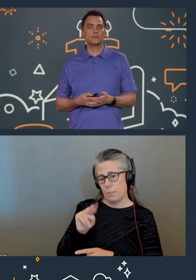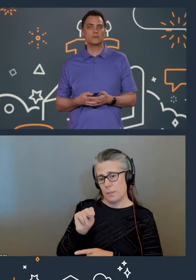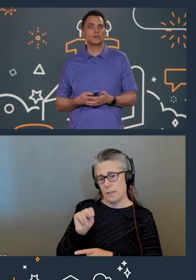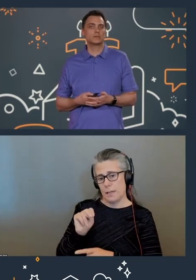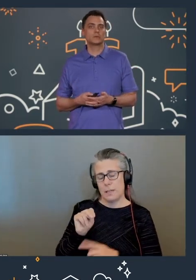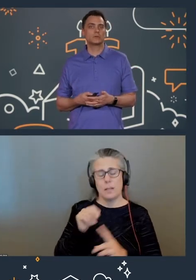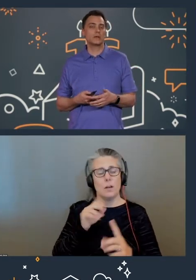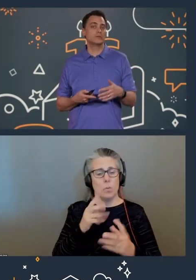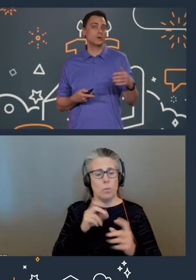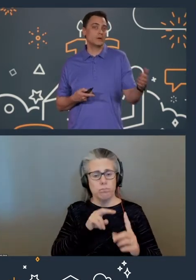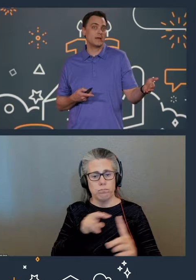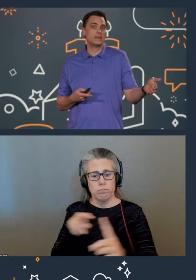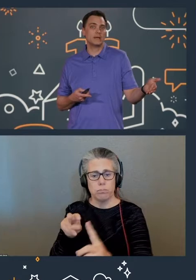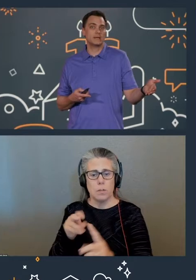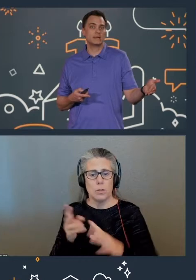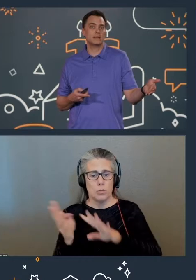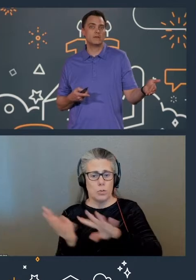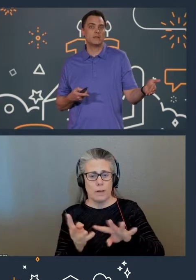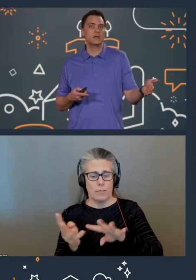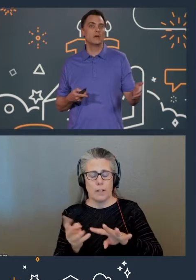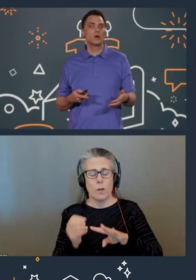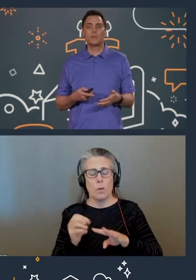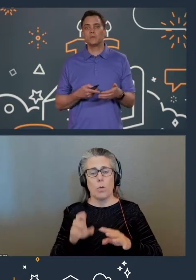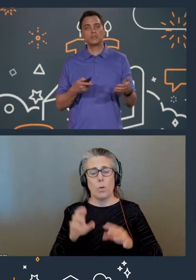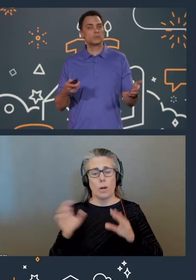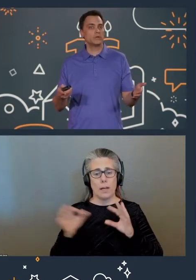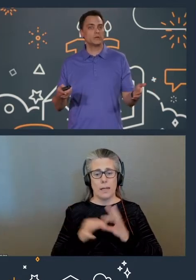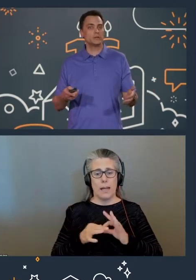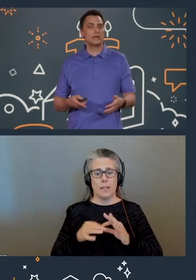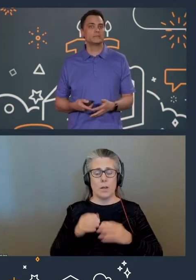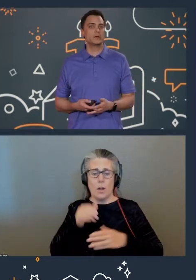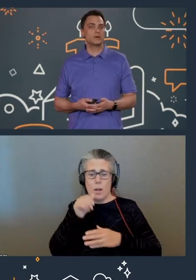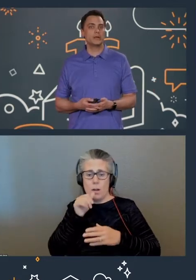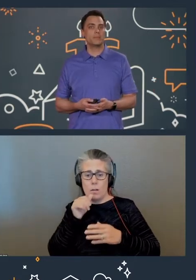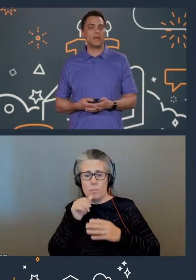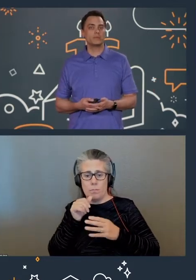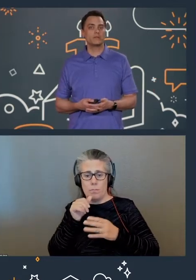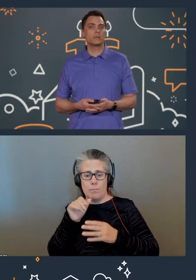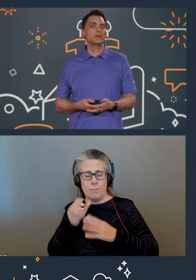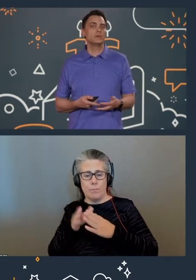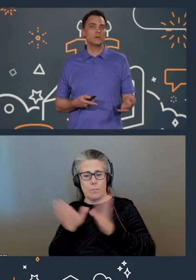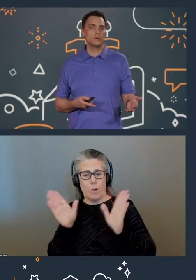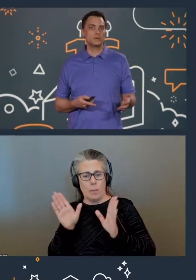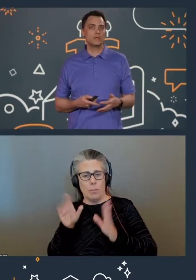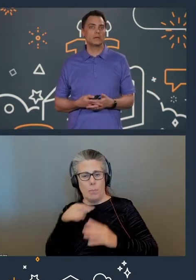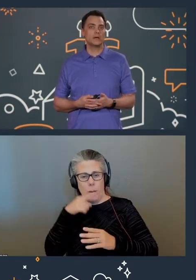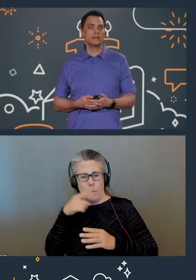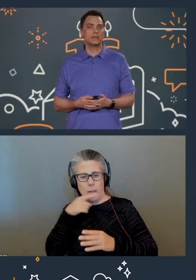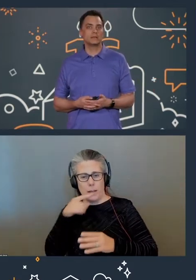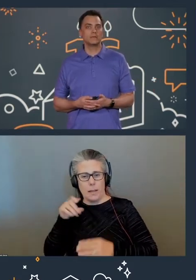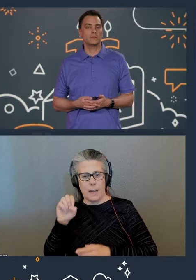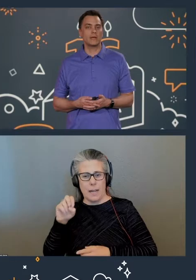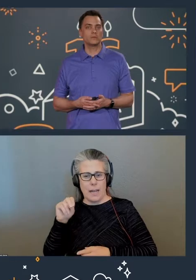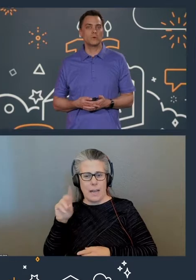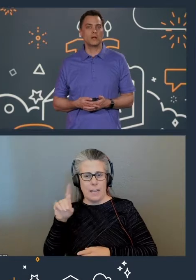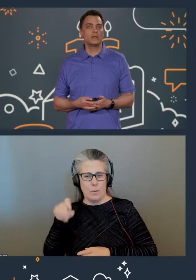So, for customers who either don't have that connectivity, or maybe just want to utilize their internet bandwidth, you can use DataSync for that, as well.